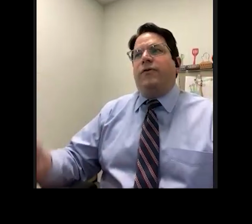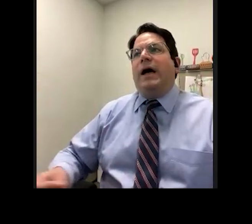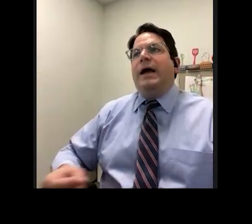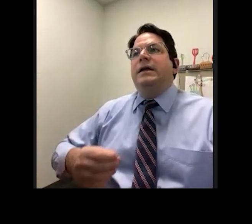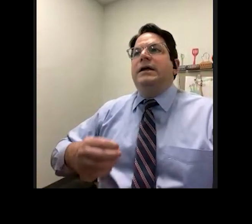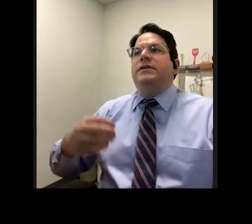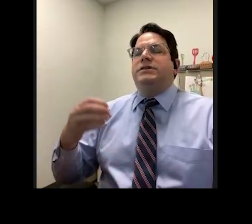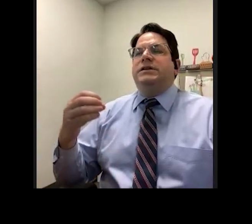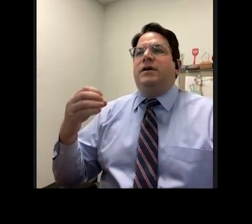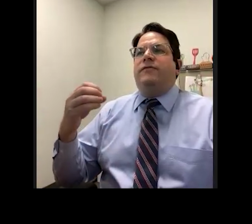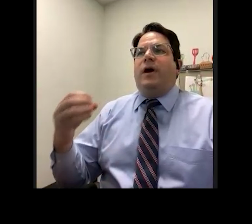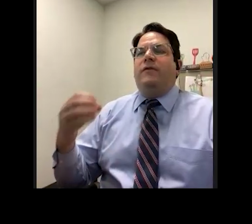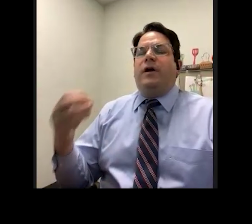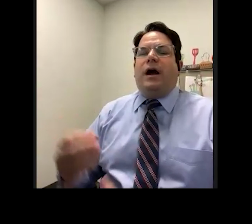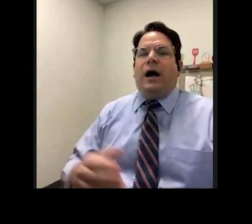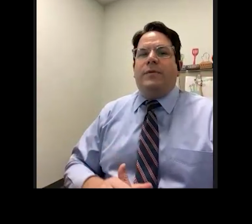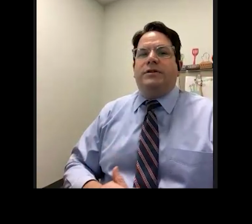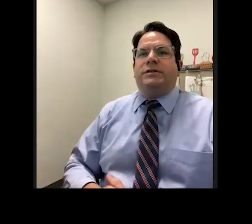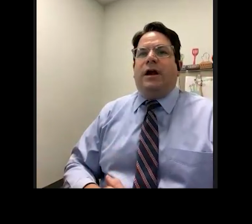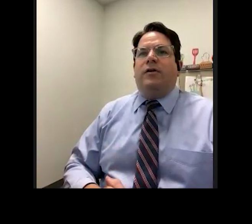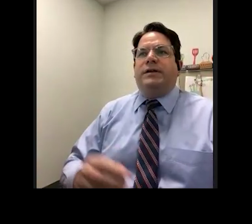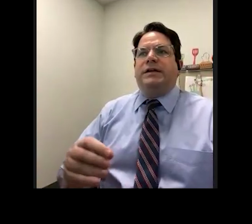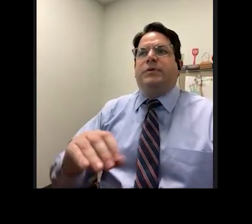You're going to find this is a very, very common scenario that